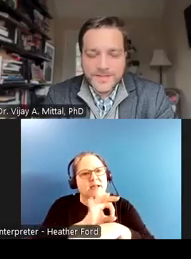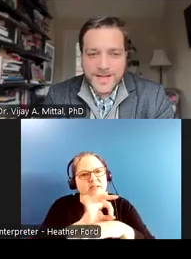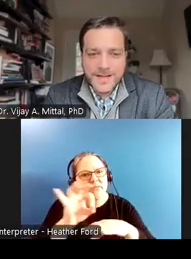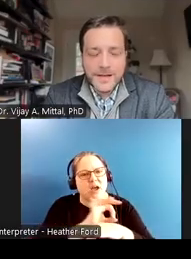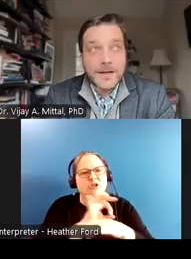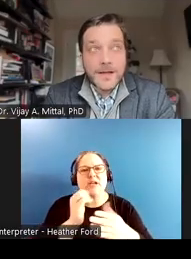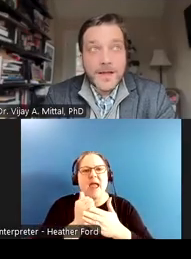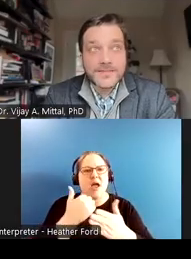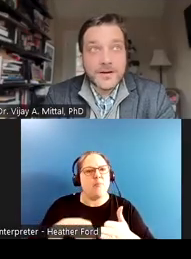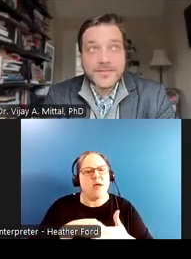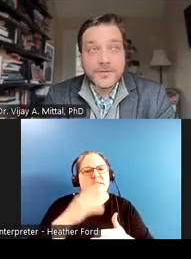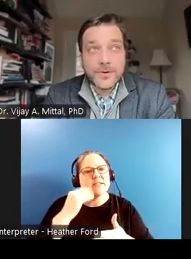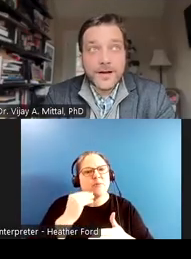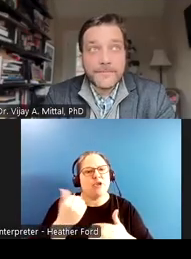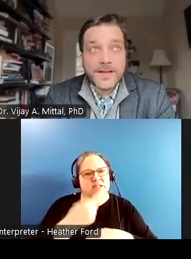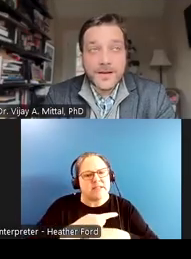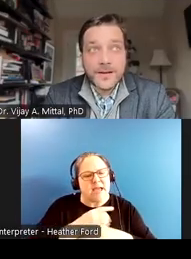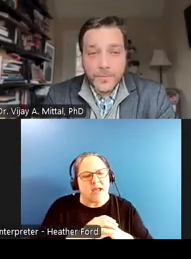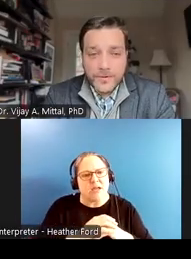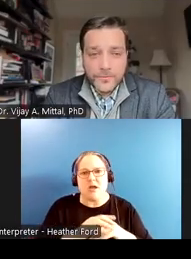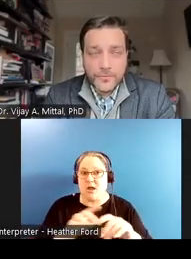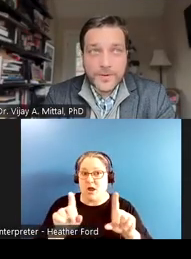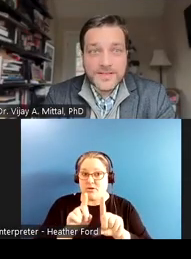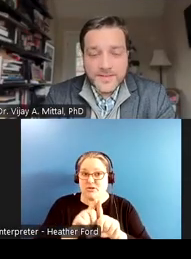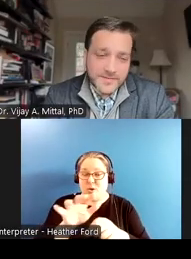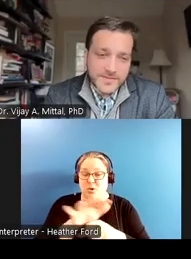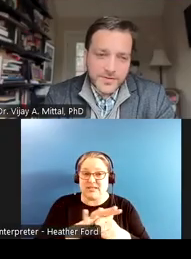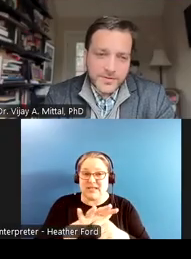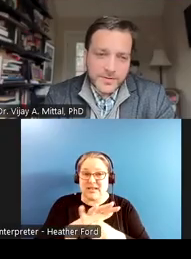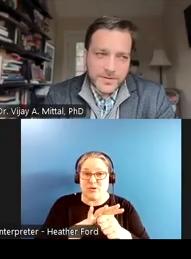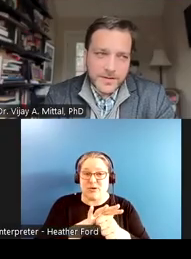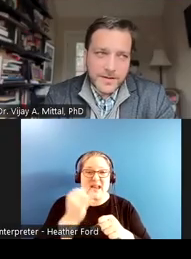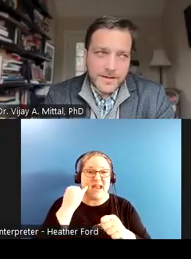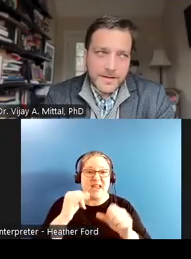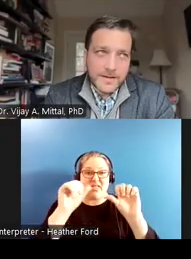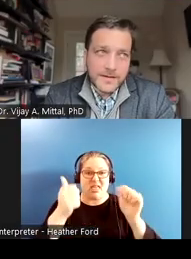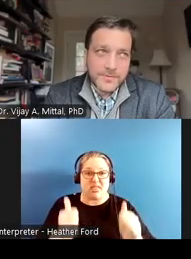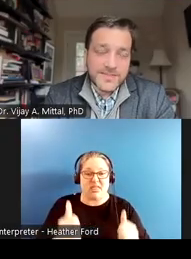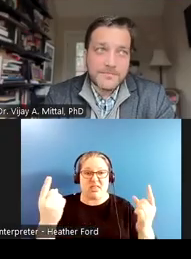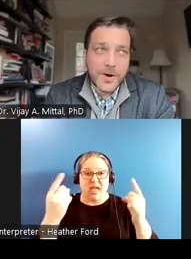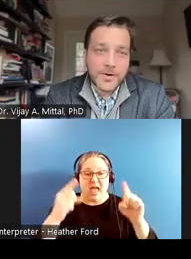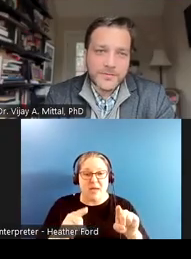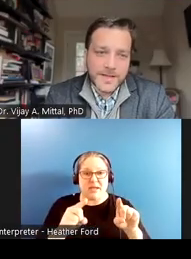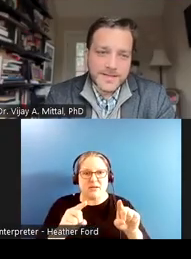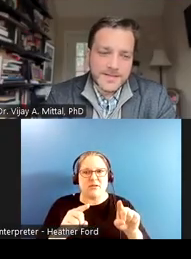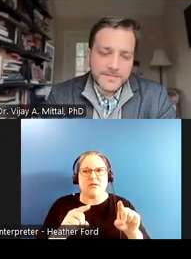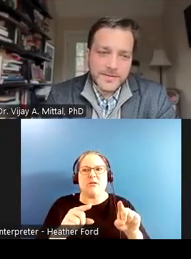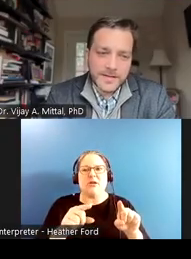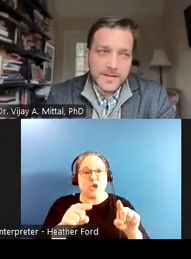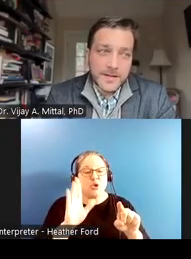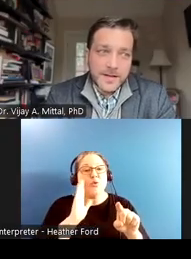the day. It's also um an area where when deficits occur uh you see market related disability.